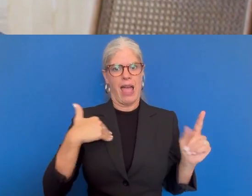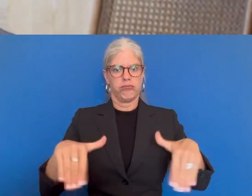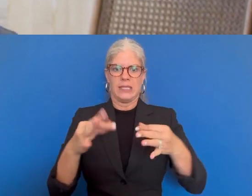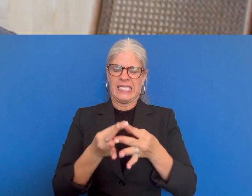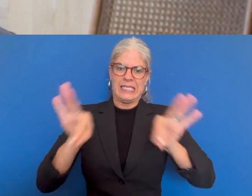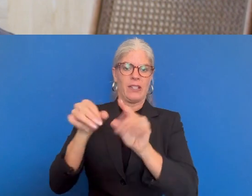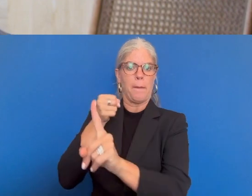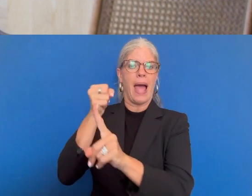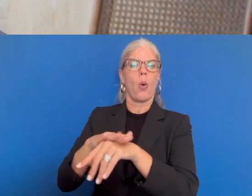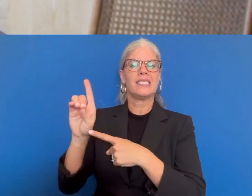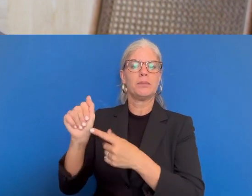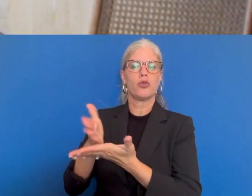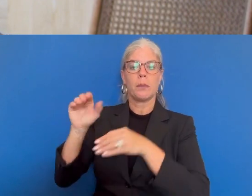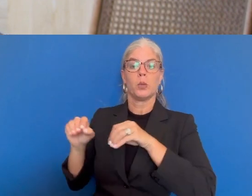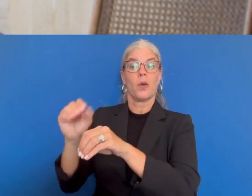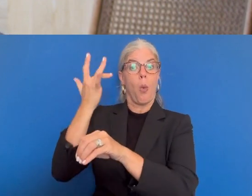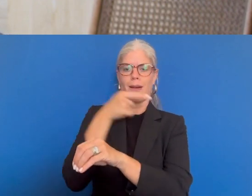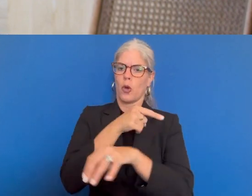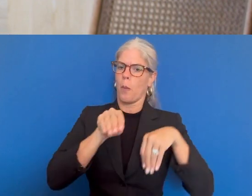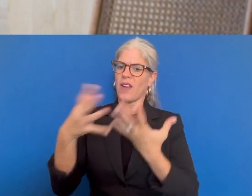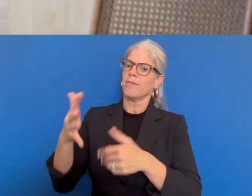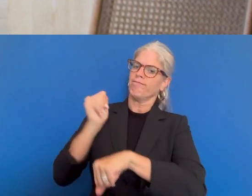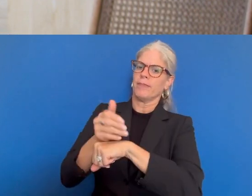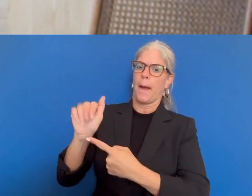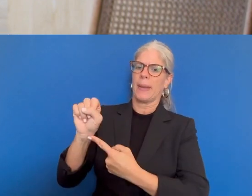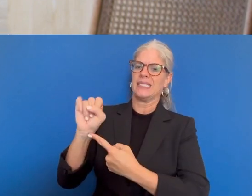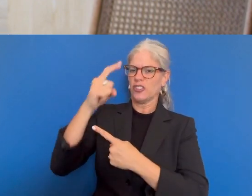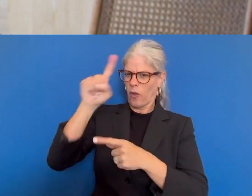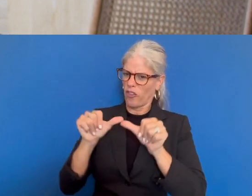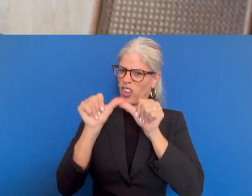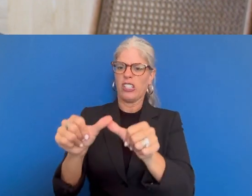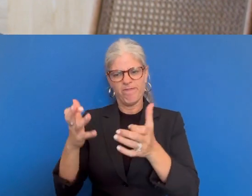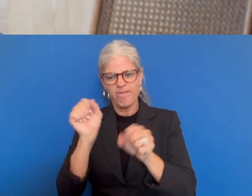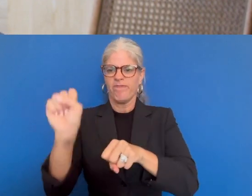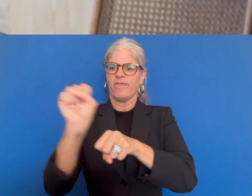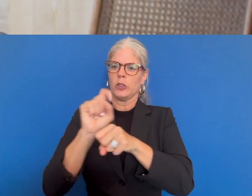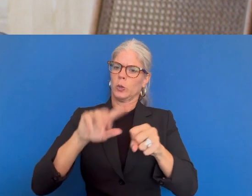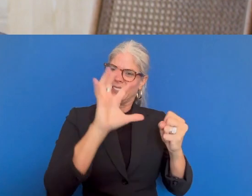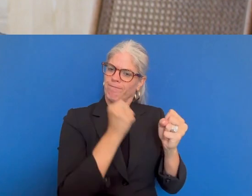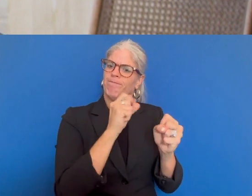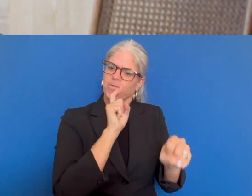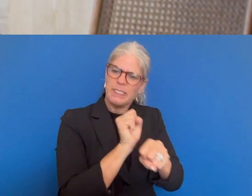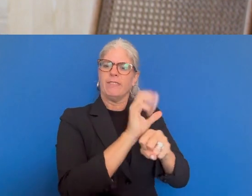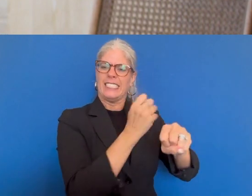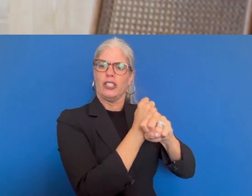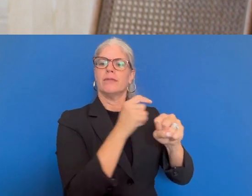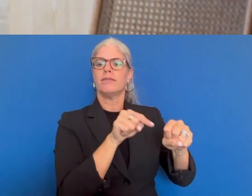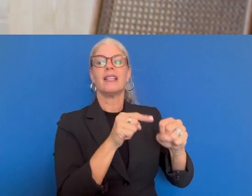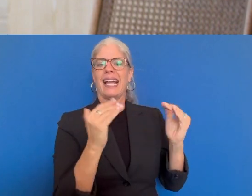This legislation had a significant impact on the Disability Rights Movement as it provided the basis for further efforts to secure equal rights